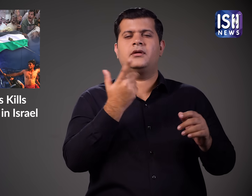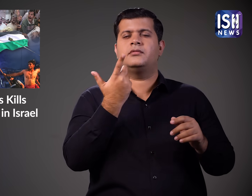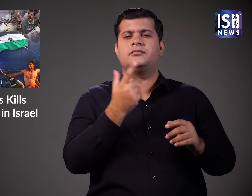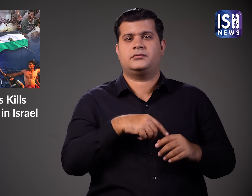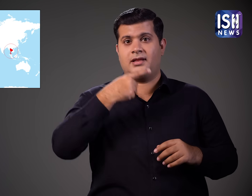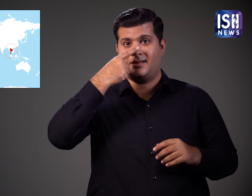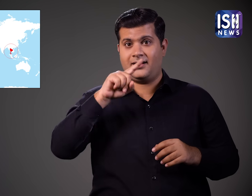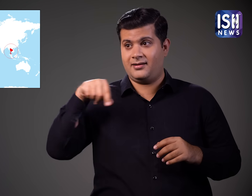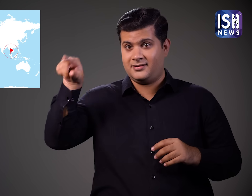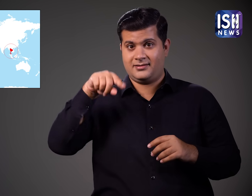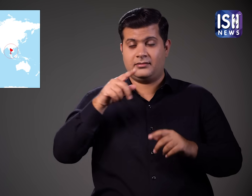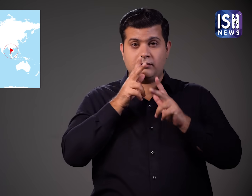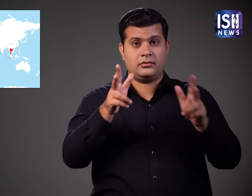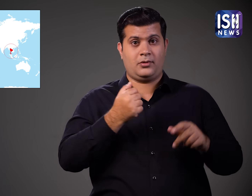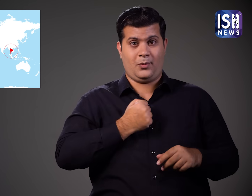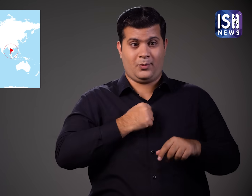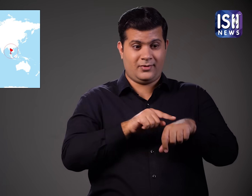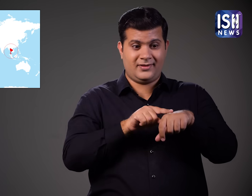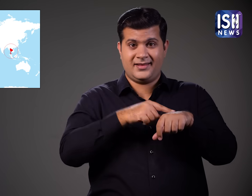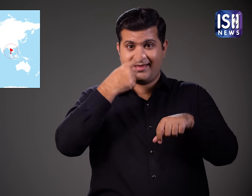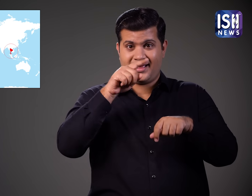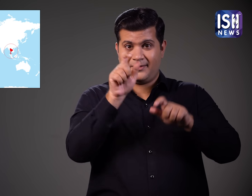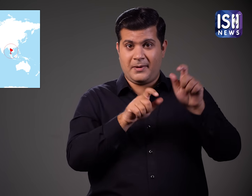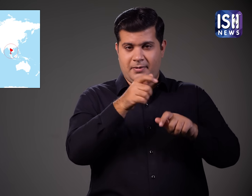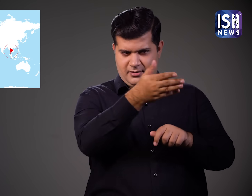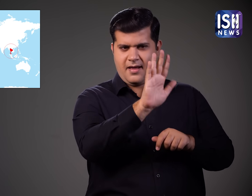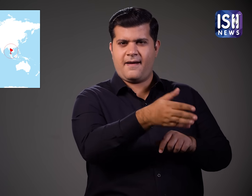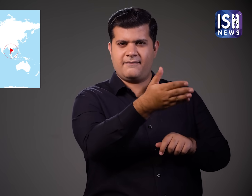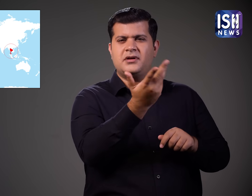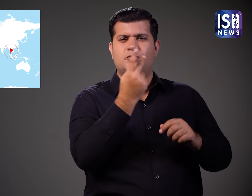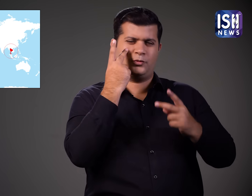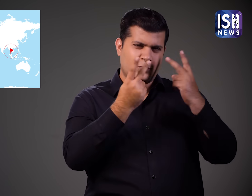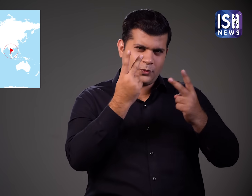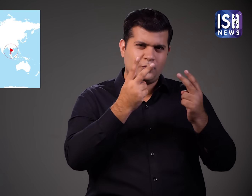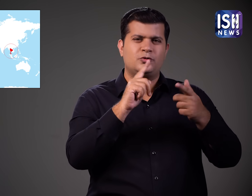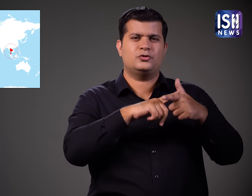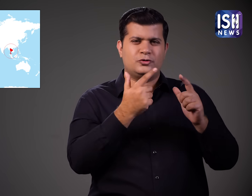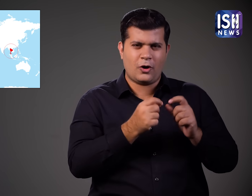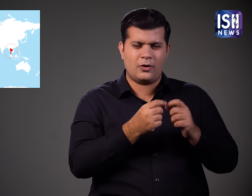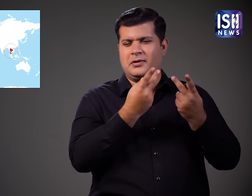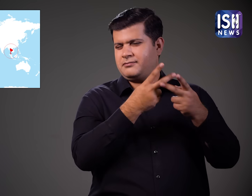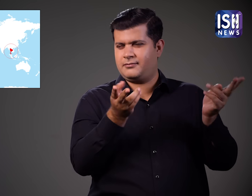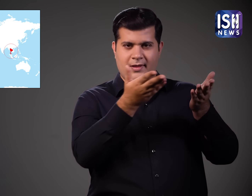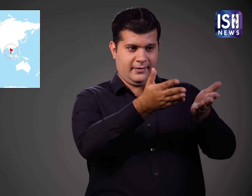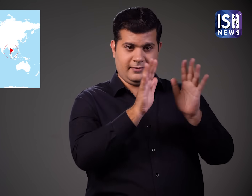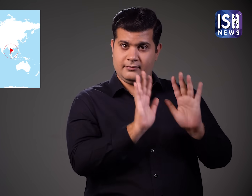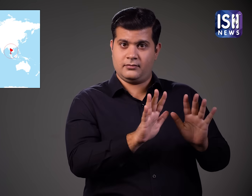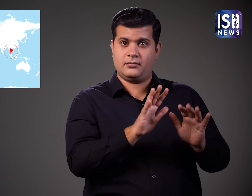Thailand said that a lot of its nationals were in Israel as tourists or for jobs etc.